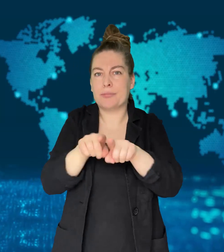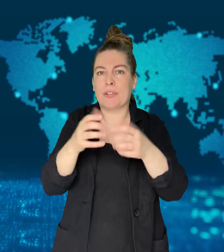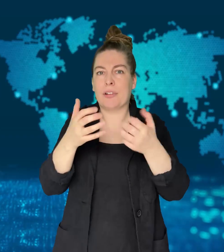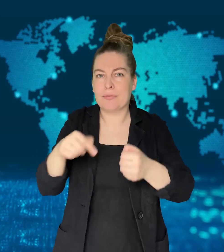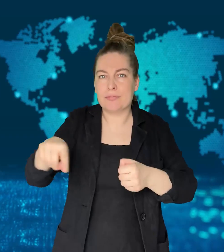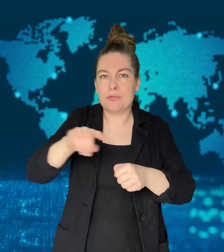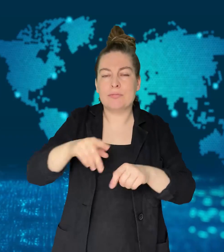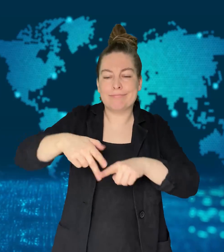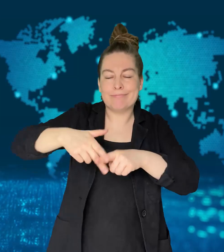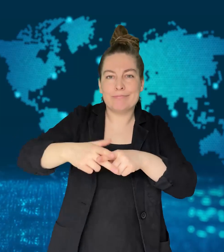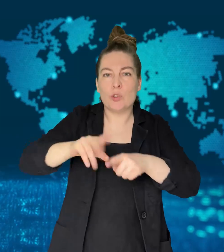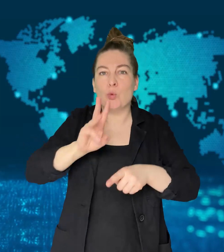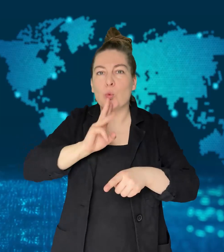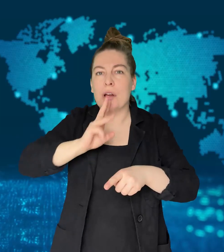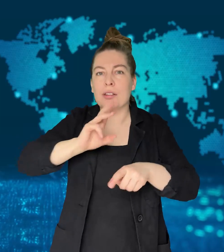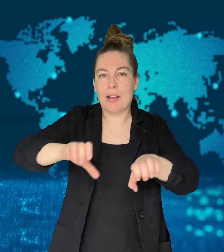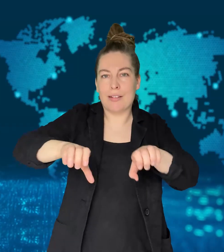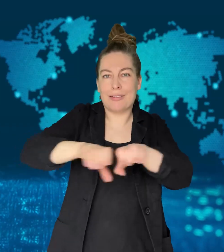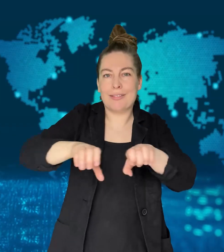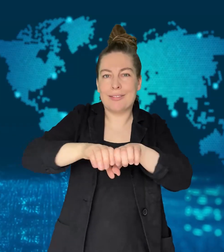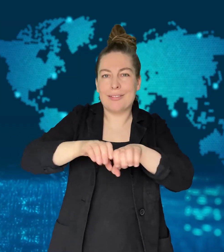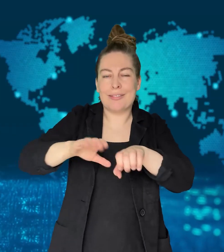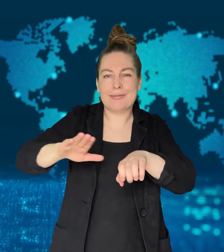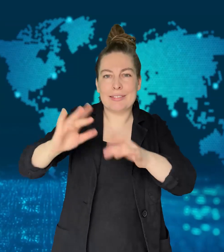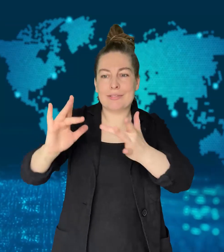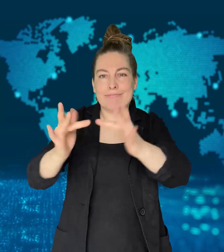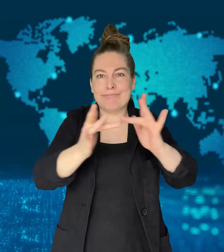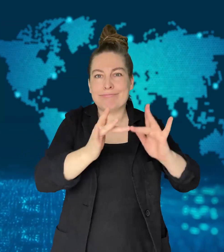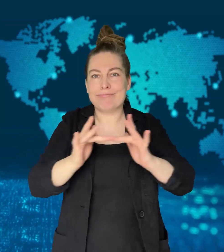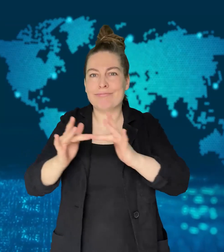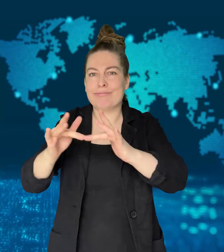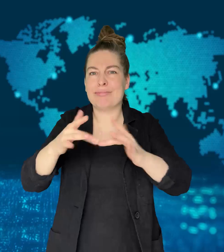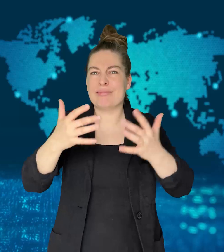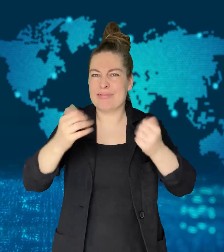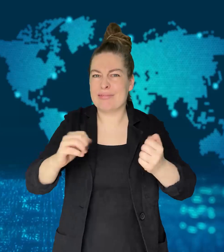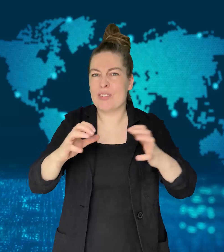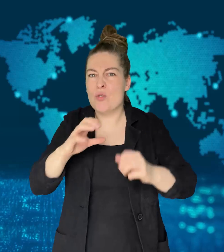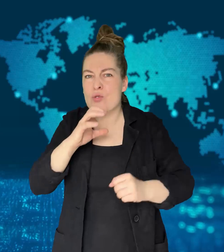There have been increasing concerns about